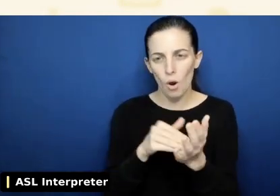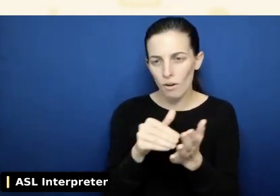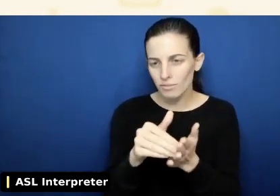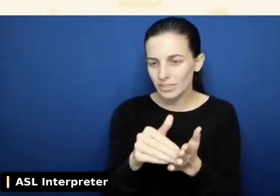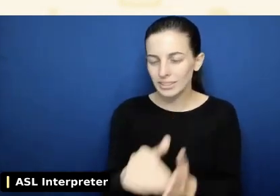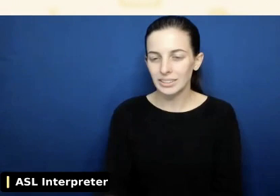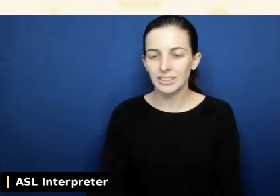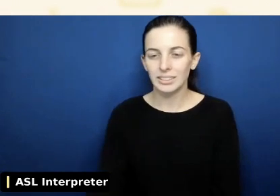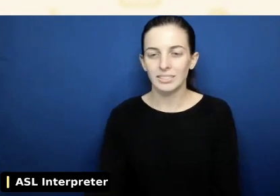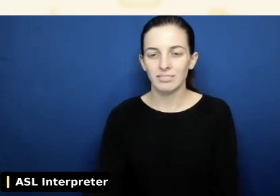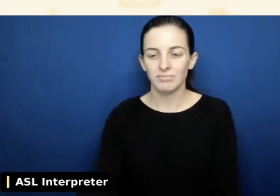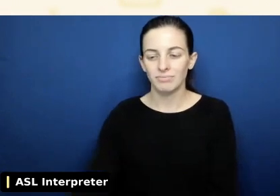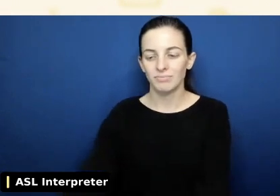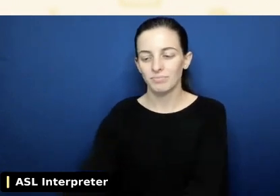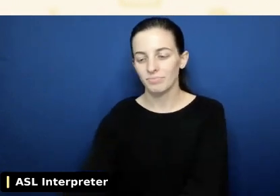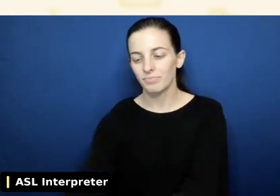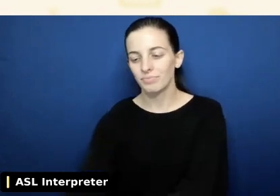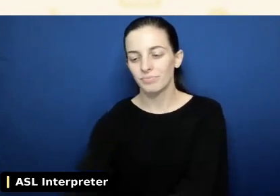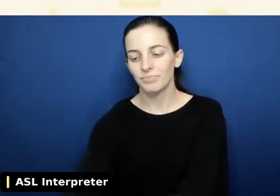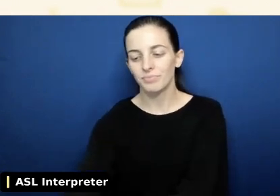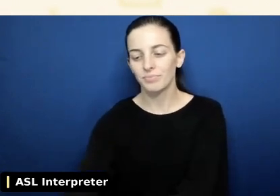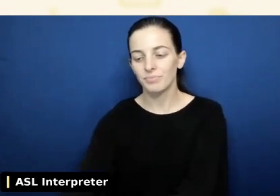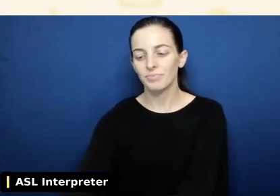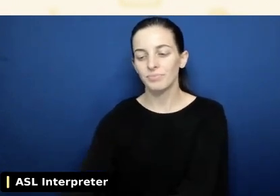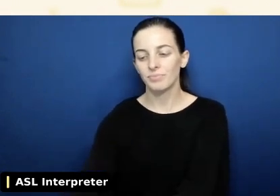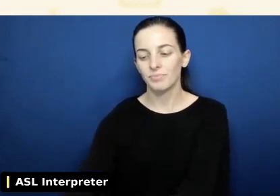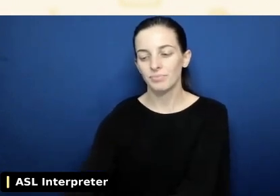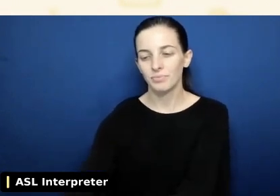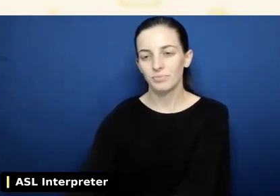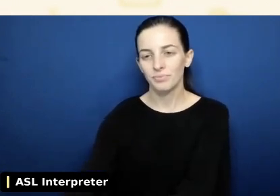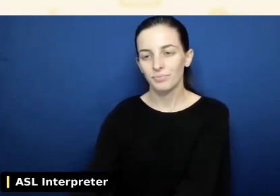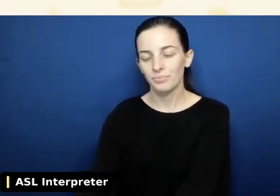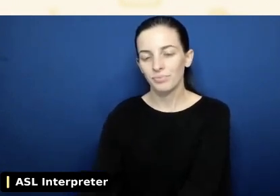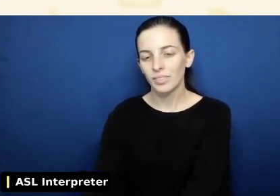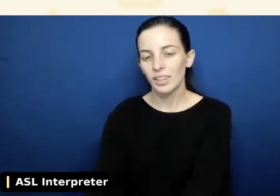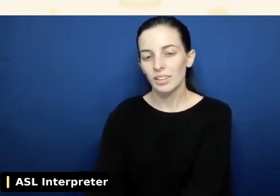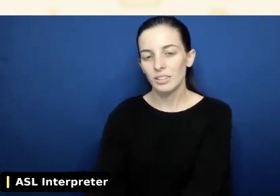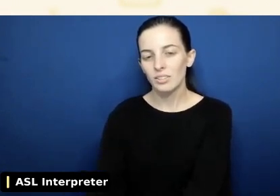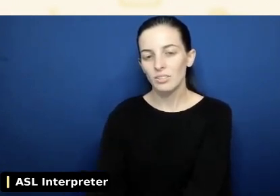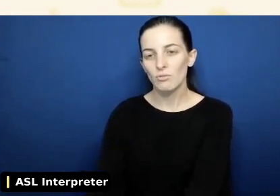even earlier to make my life even better and easier.